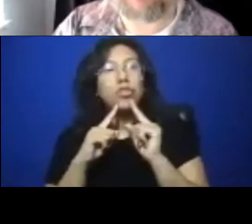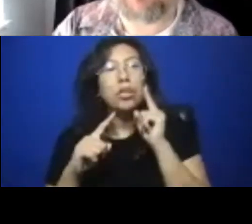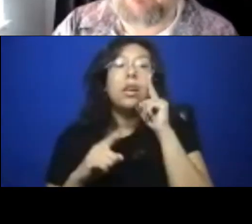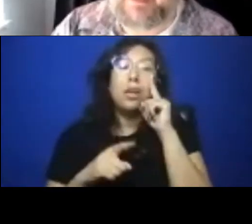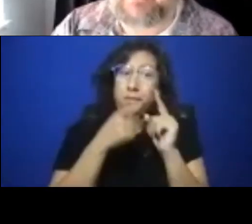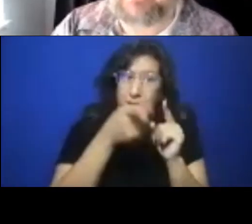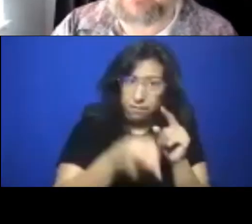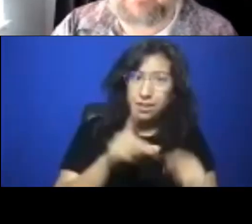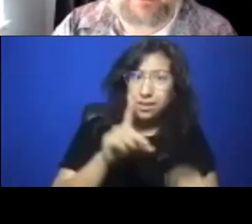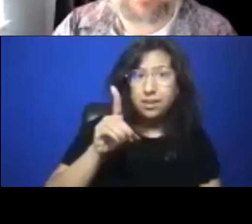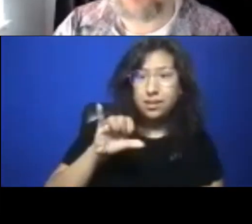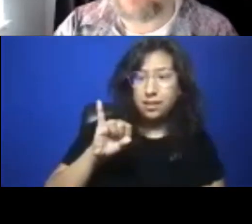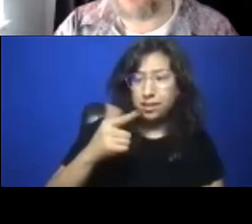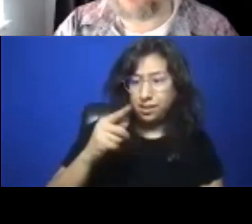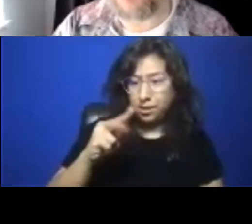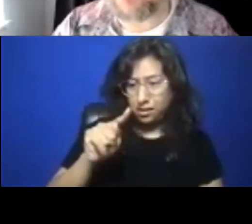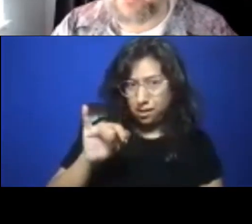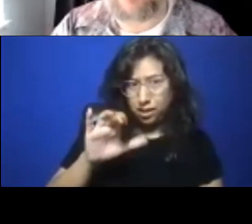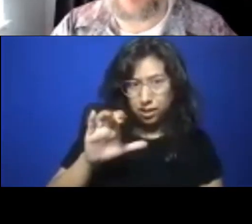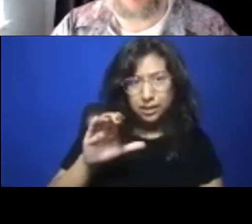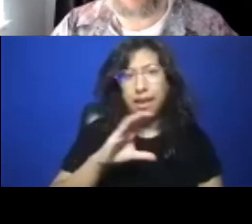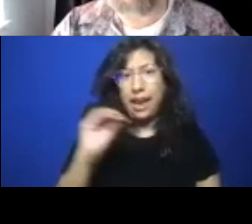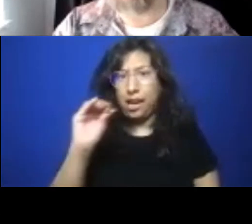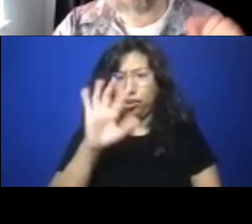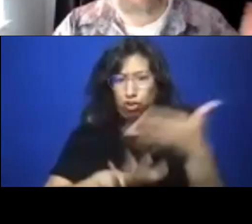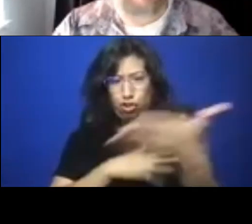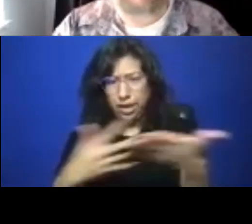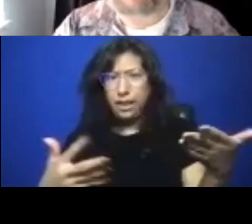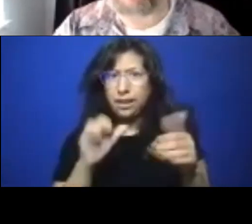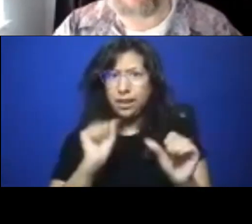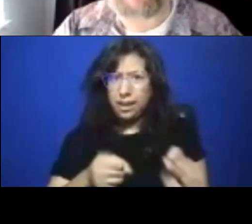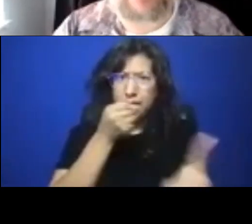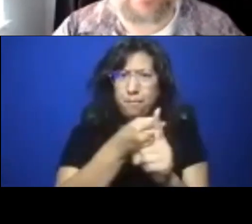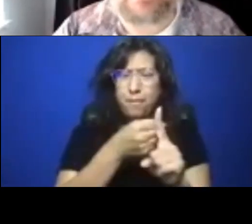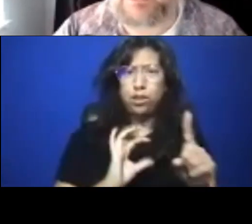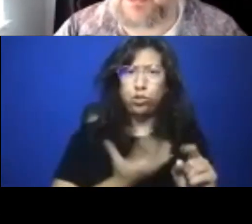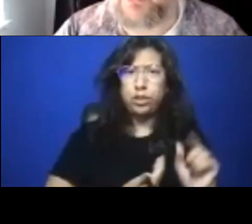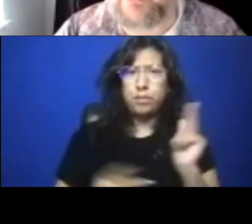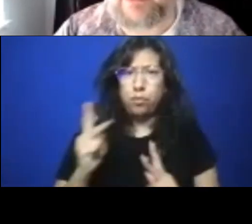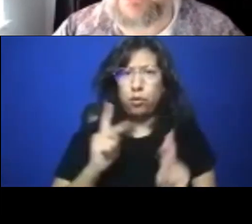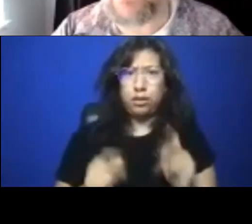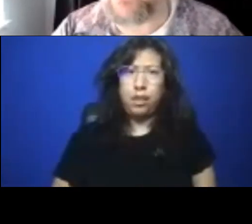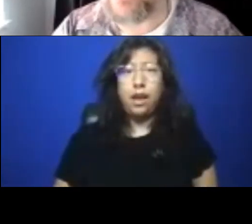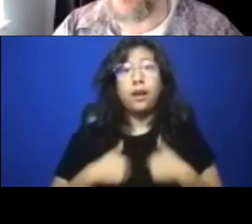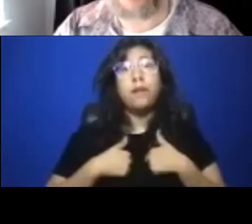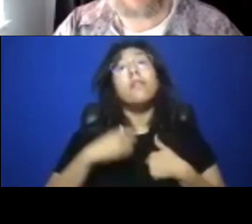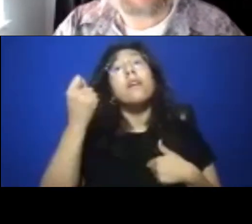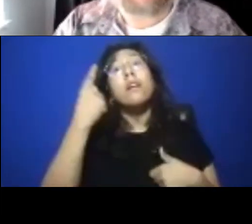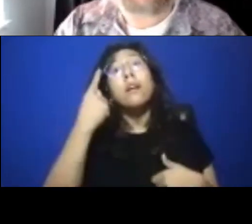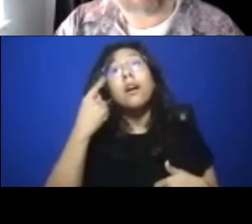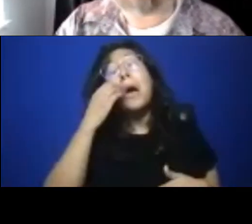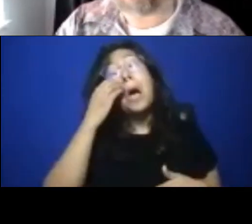can dramatically impact trans people's lives. Again, if a diagnostic code of gender dysphoria